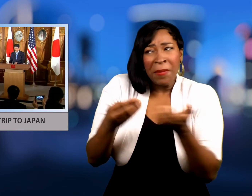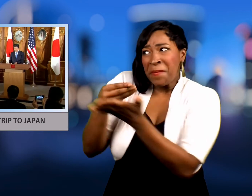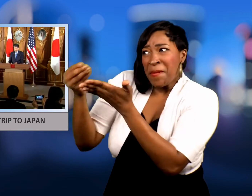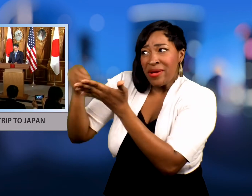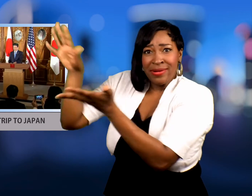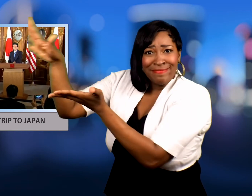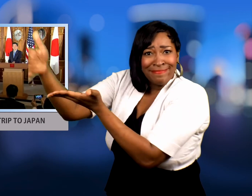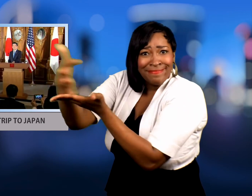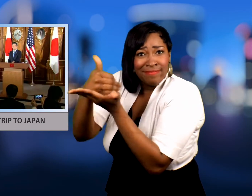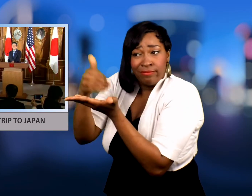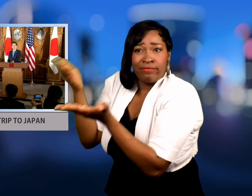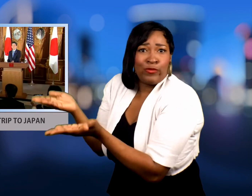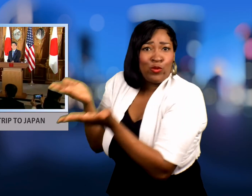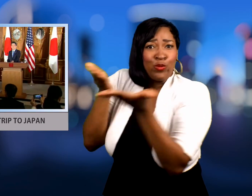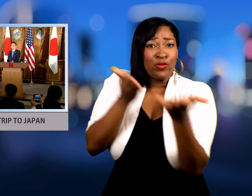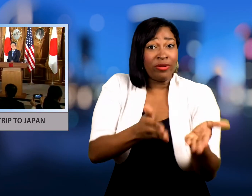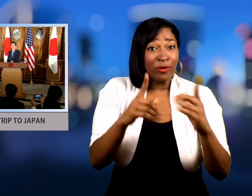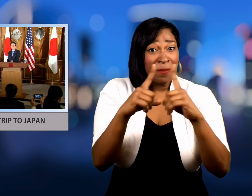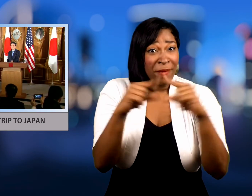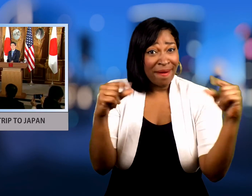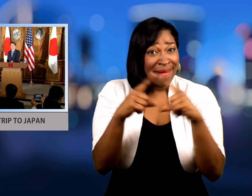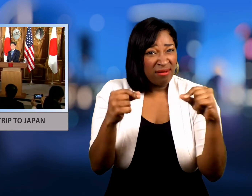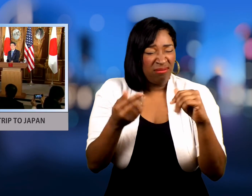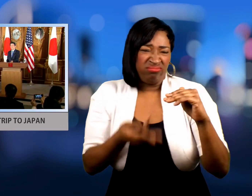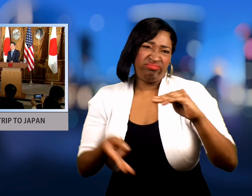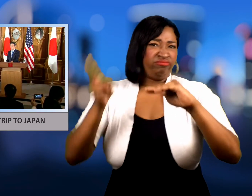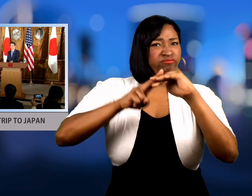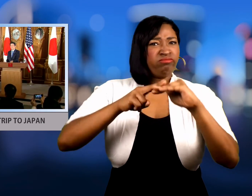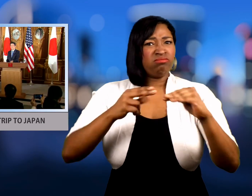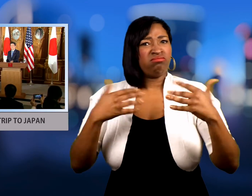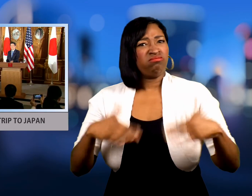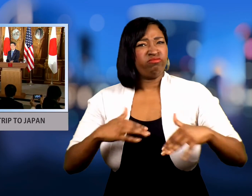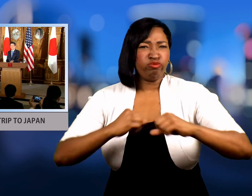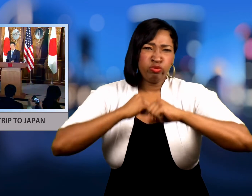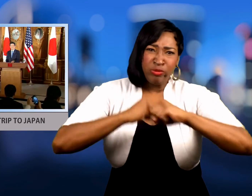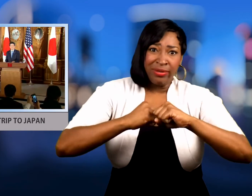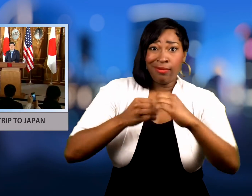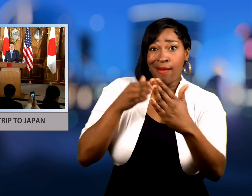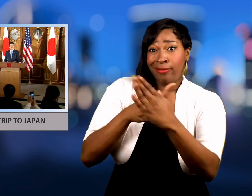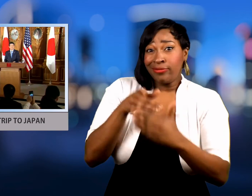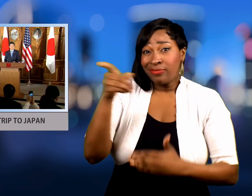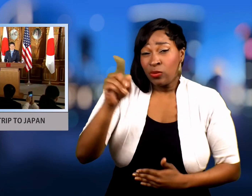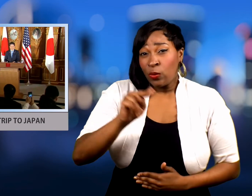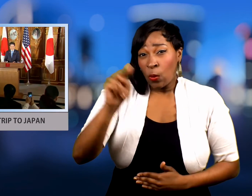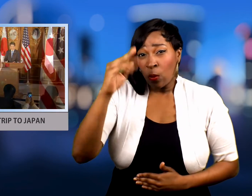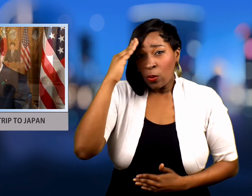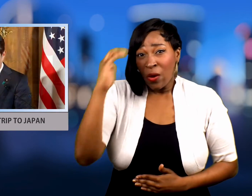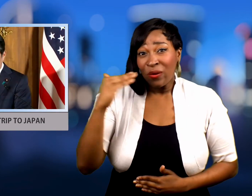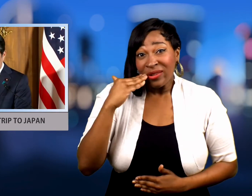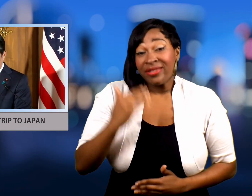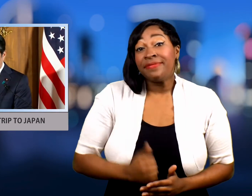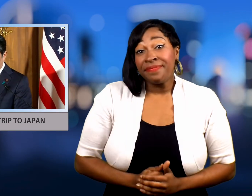the United States in order to bolster their capacity to defend themselves against North Korea.